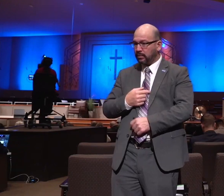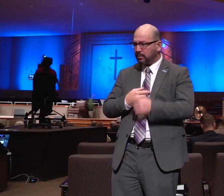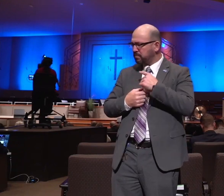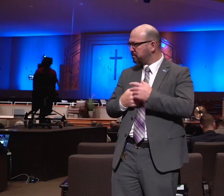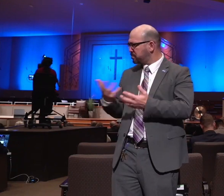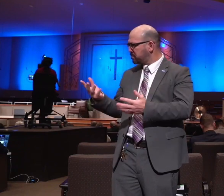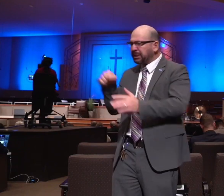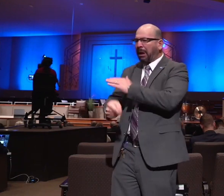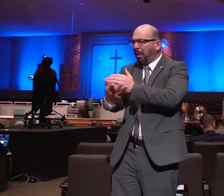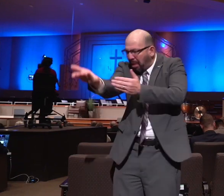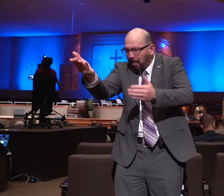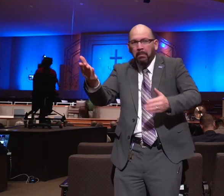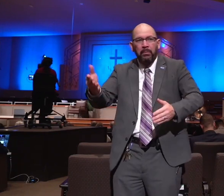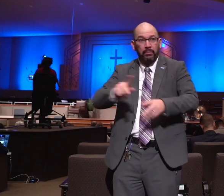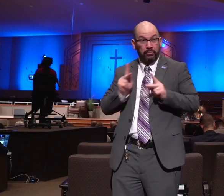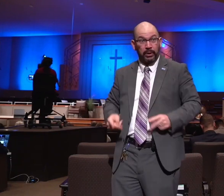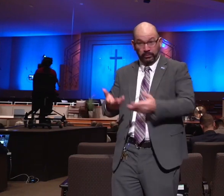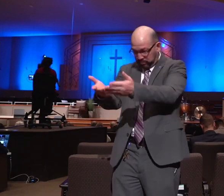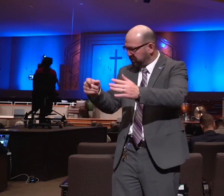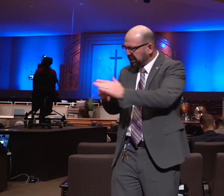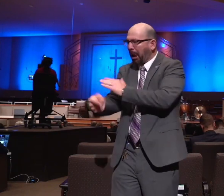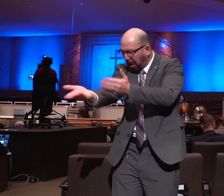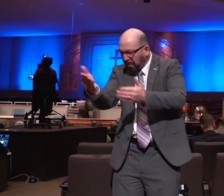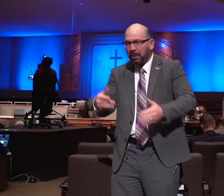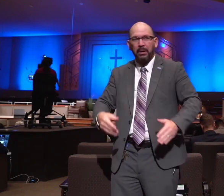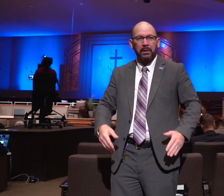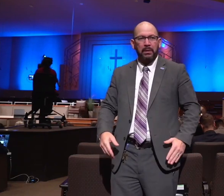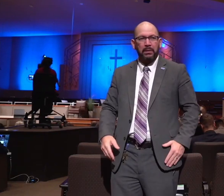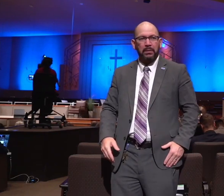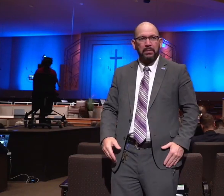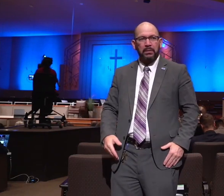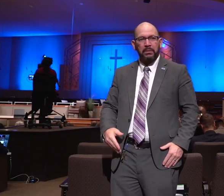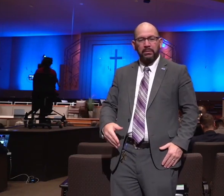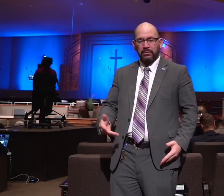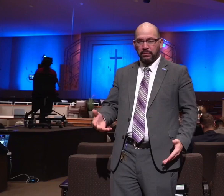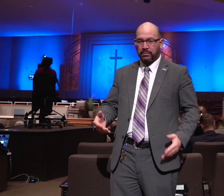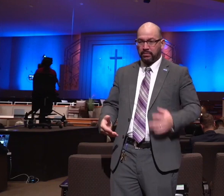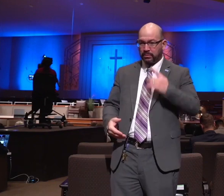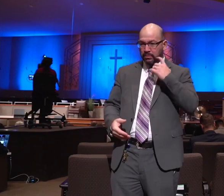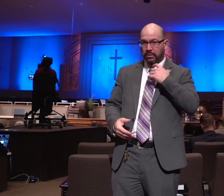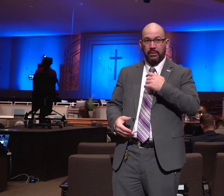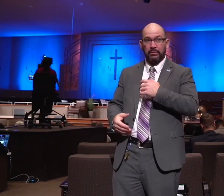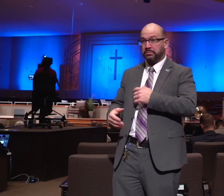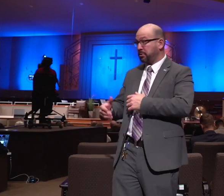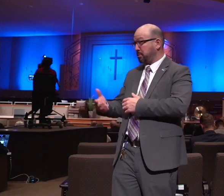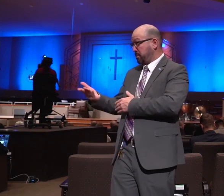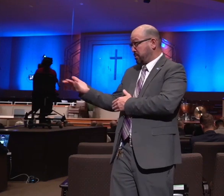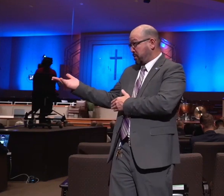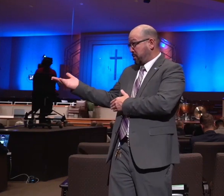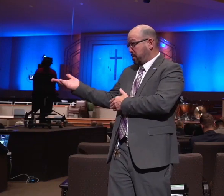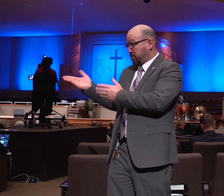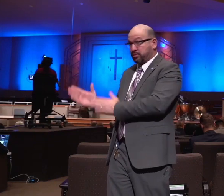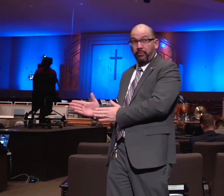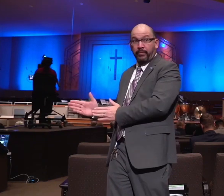kill him they don't do it but there's an Edomite serving Saul